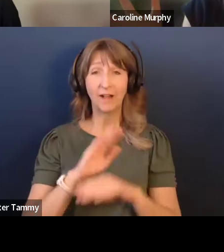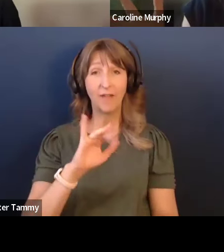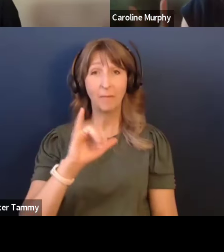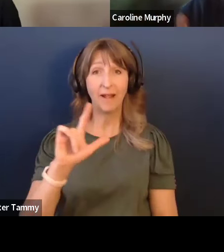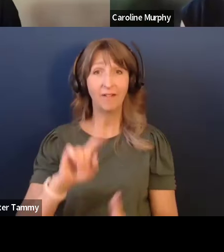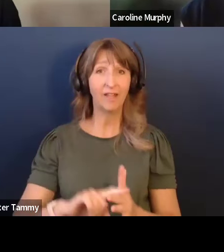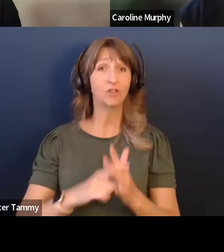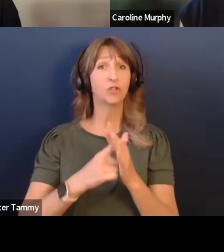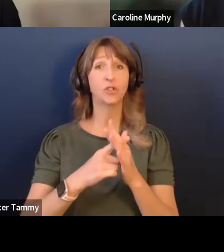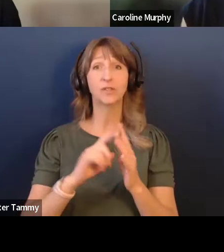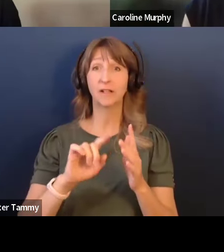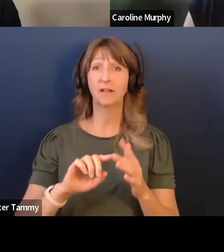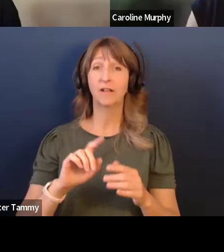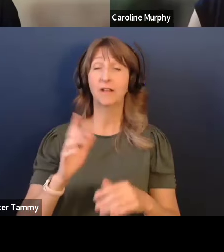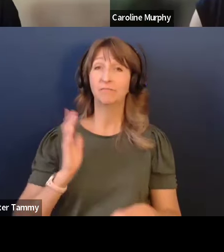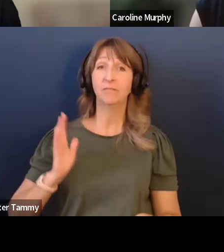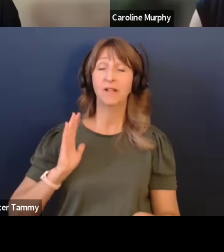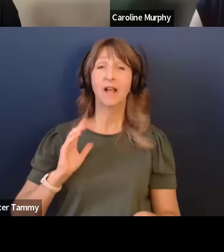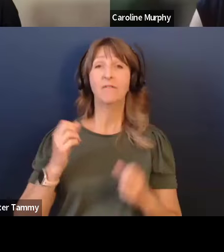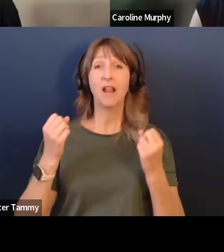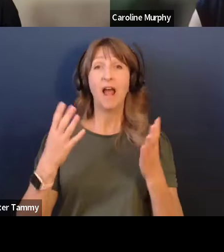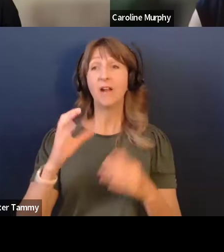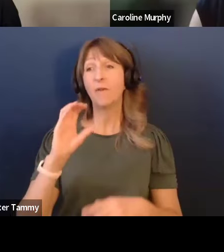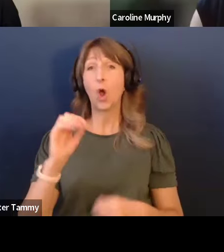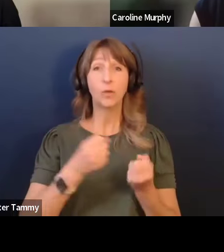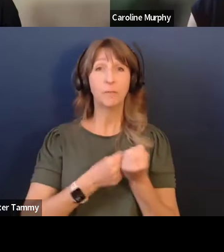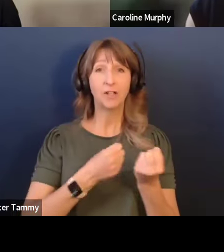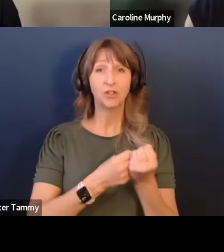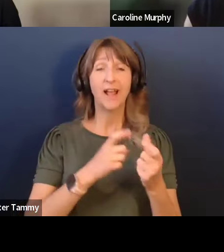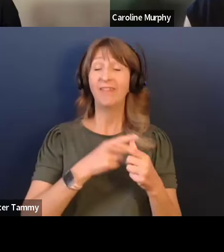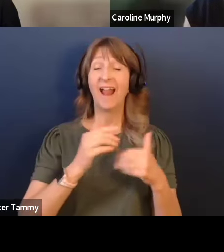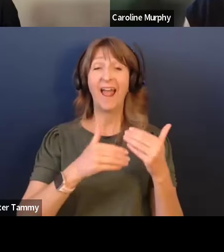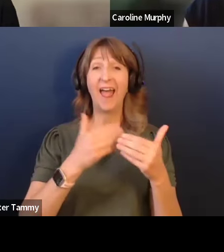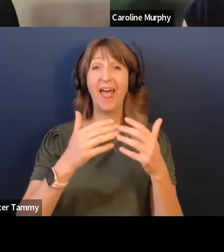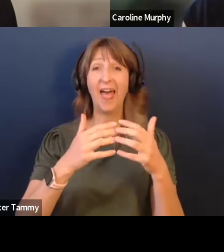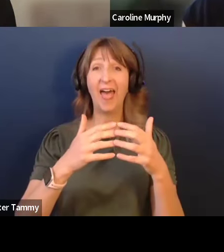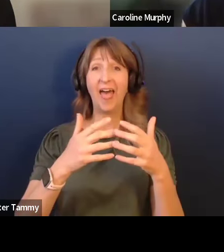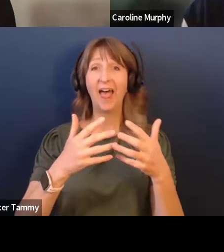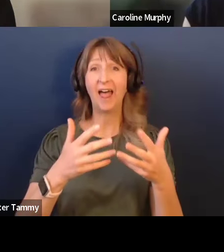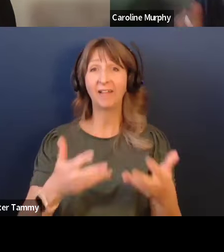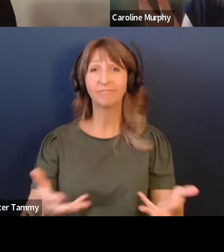many co sponsors and then it just dies an un ceremonial death with Congress and it's like,